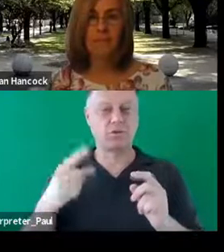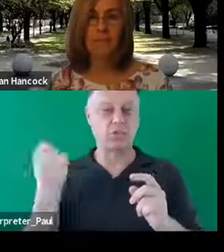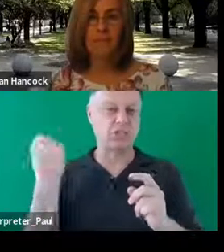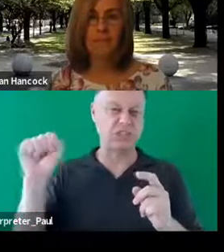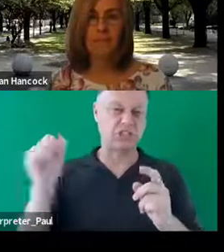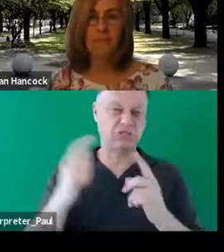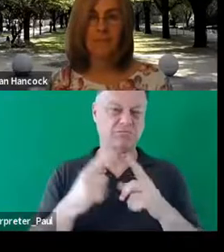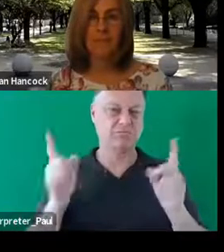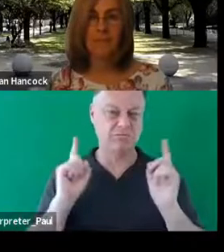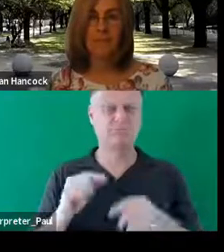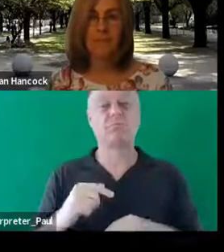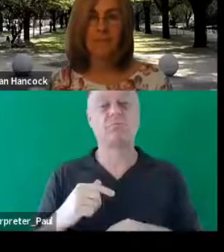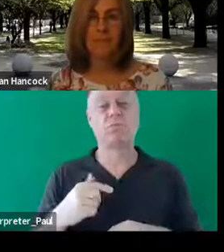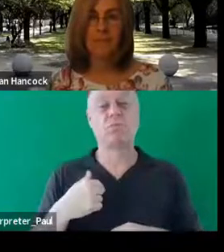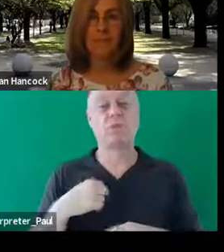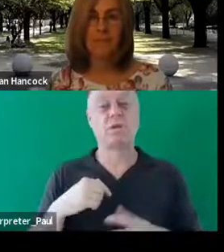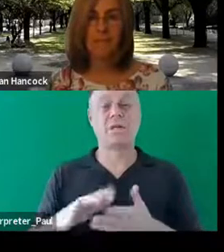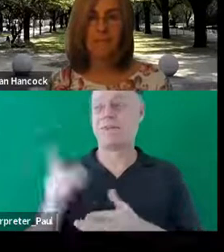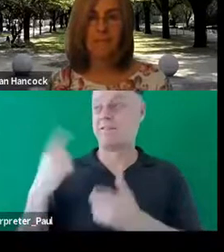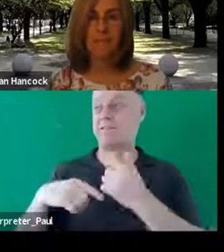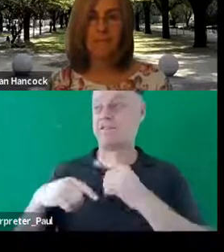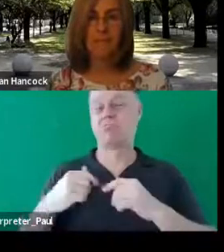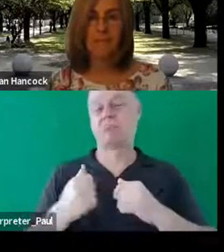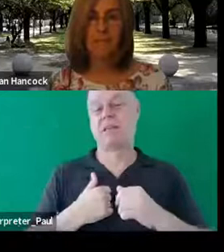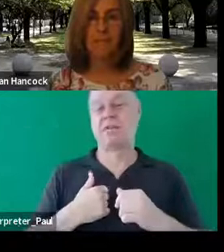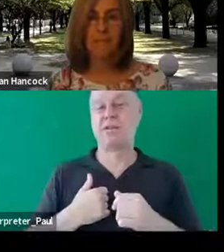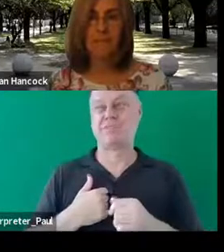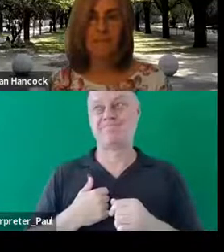we’re more than happy to disseminate things through channels that are not necessarily,